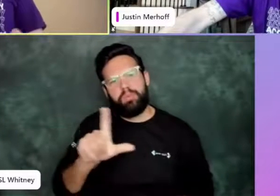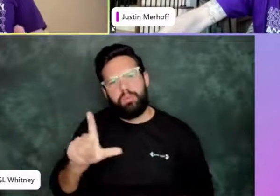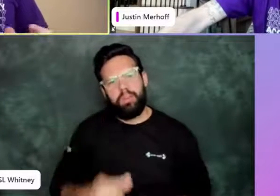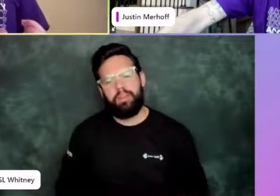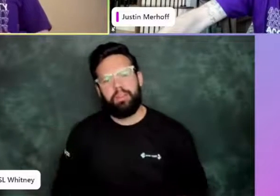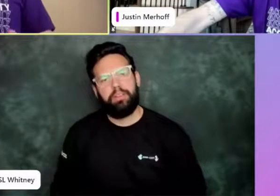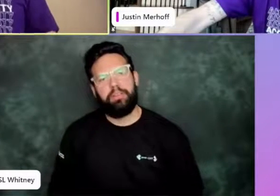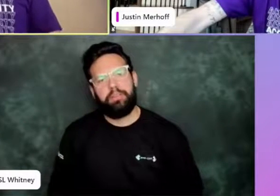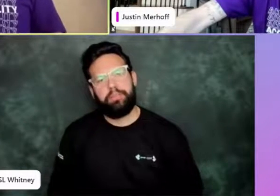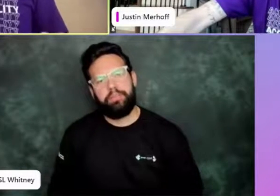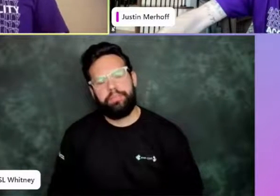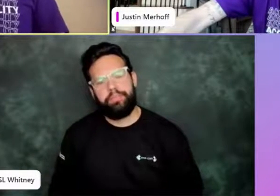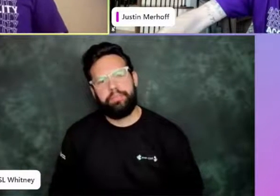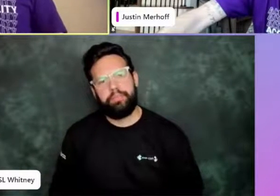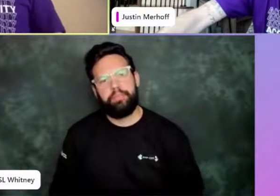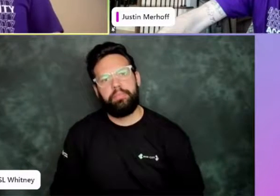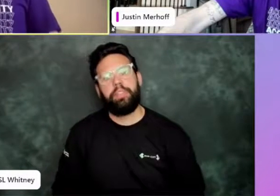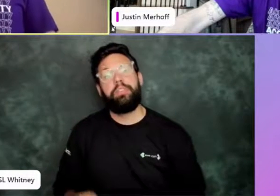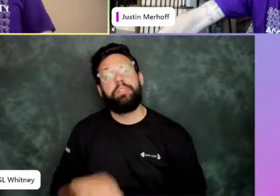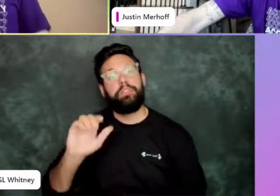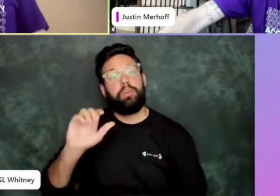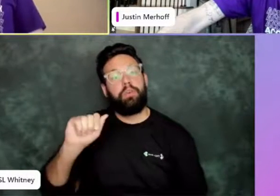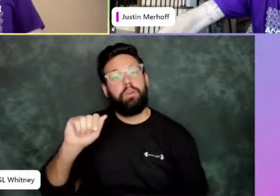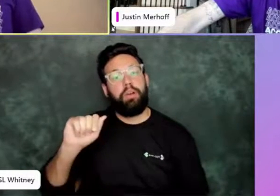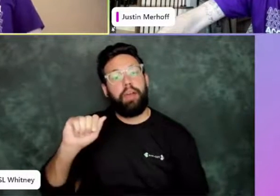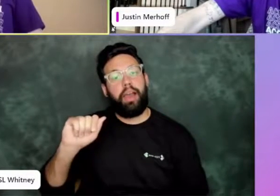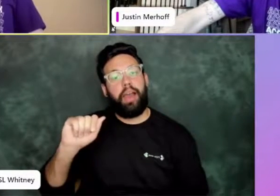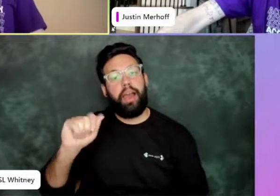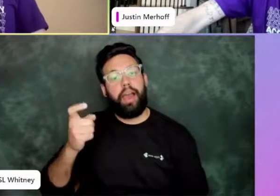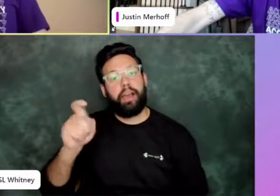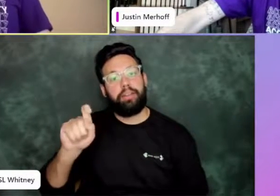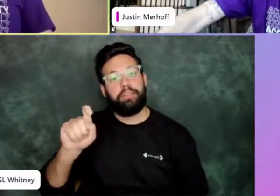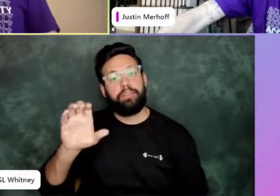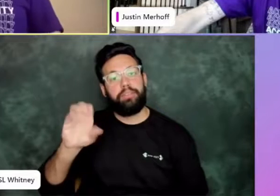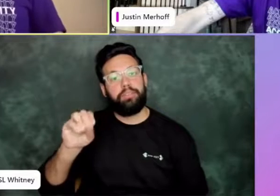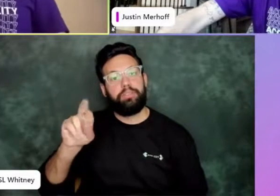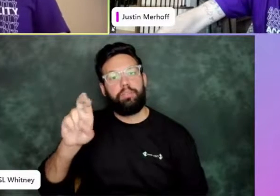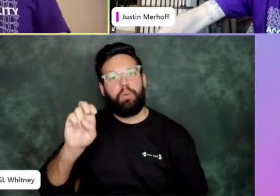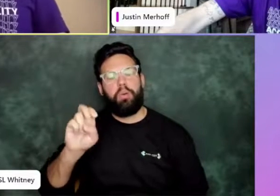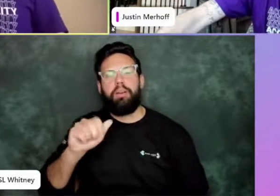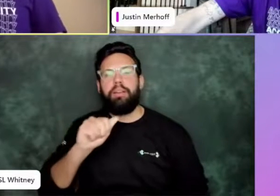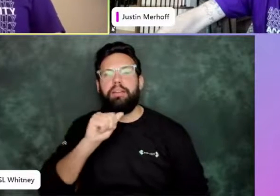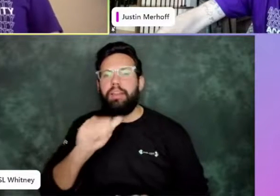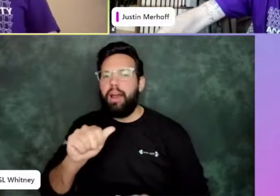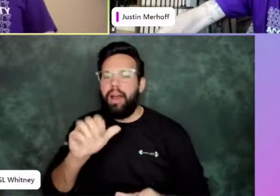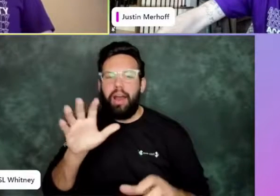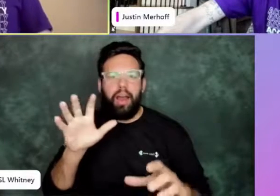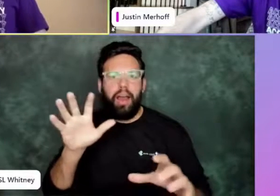So axe-core that's being used in this tool doesn't cover 100% of accessibility violations.